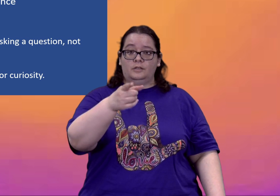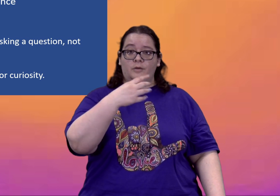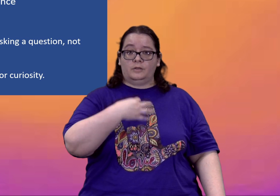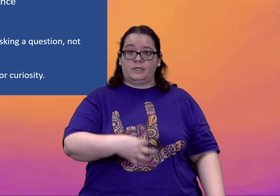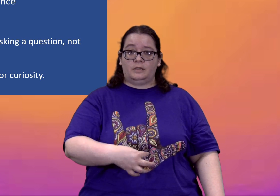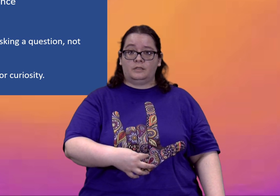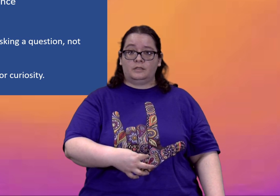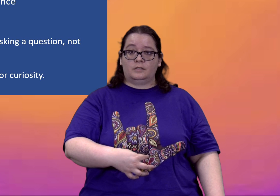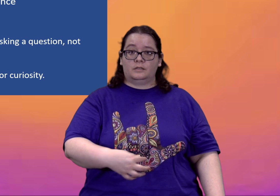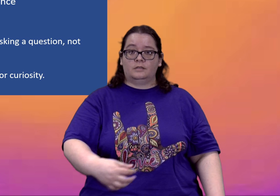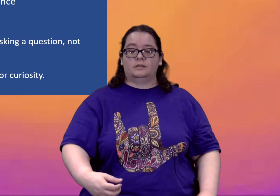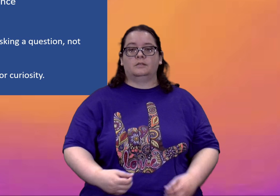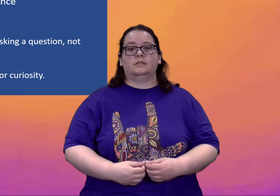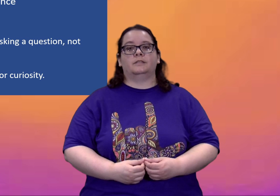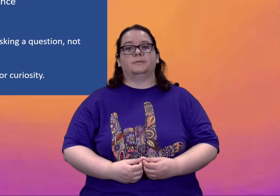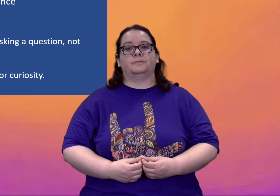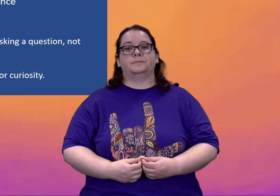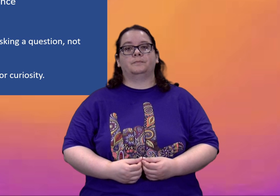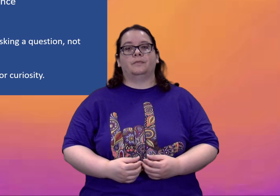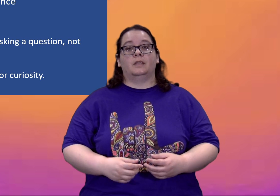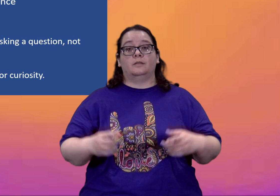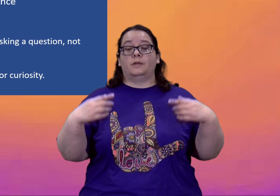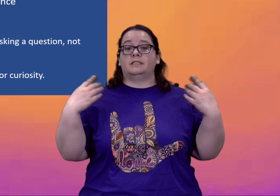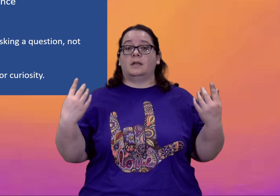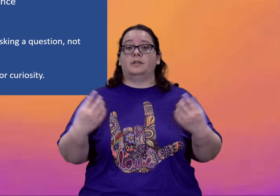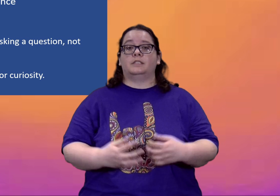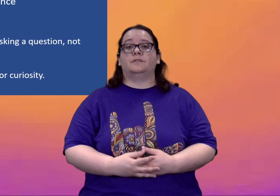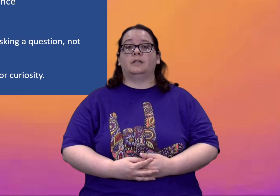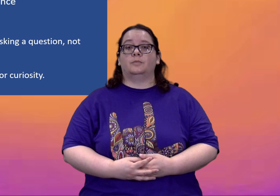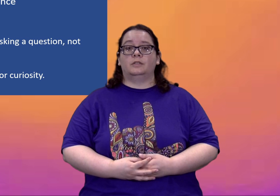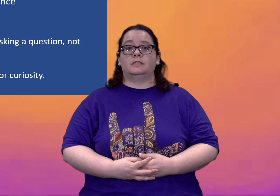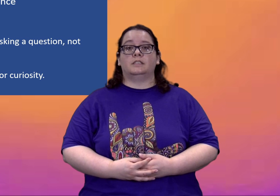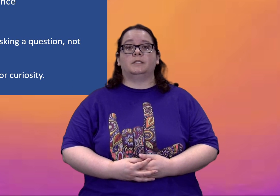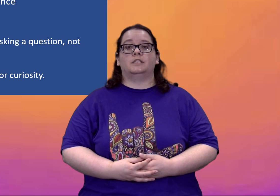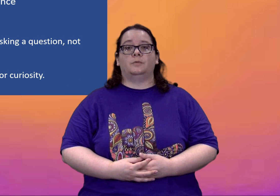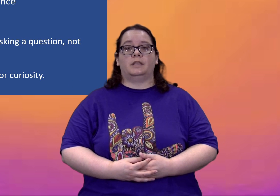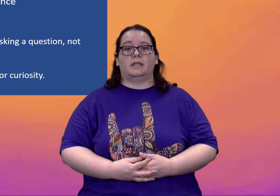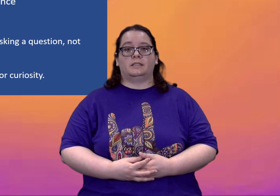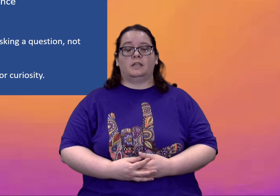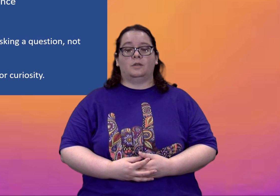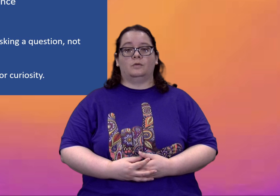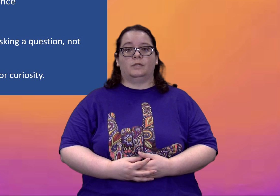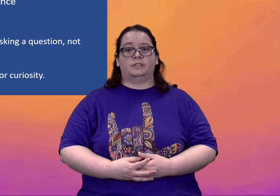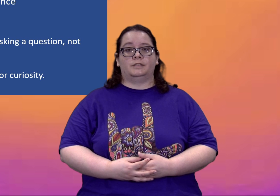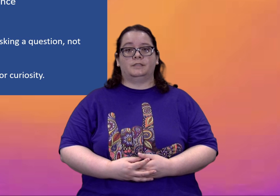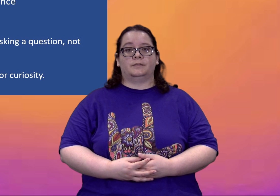you hungry?". So the raised eyebrows is very important especially with yes and no questions.